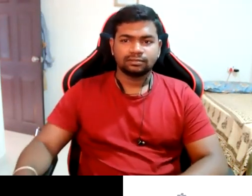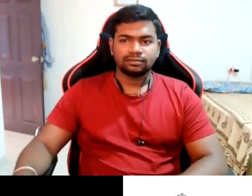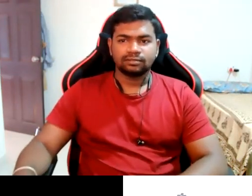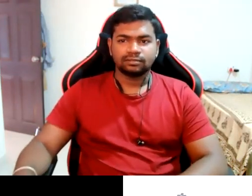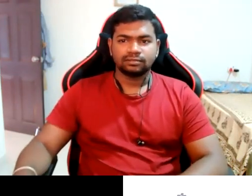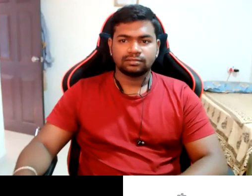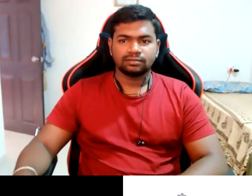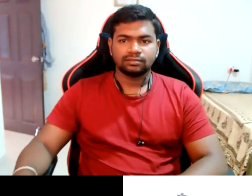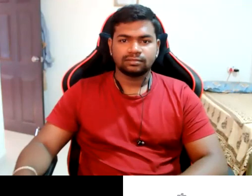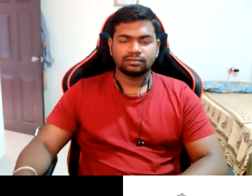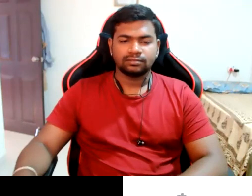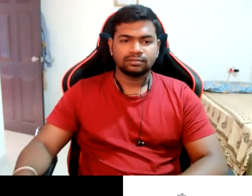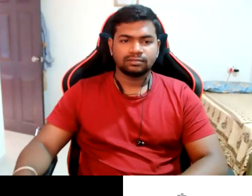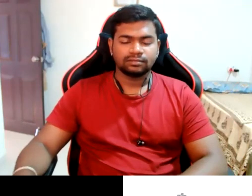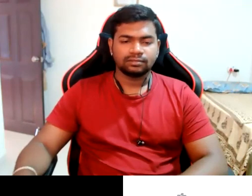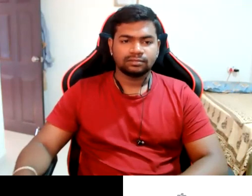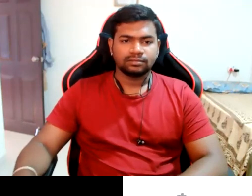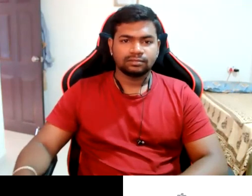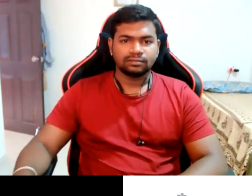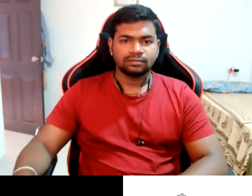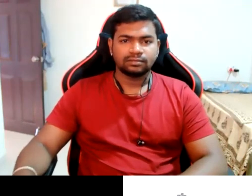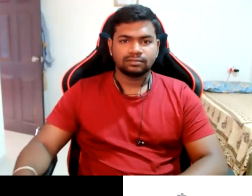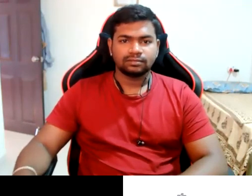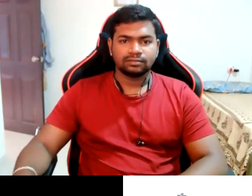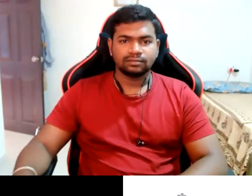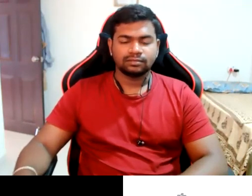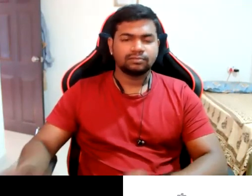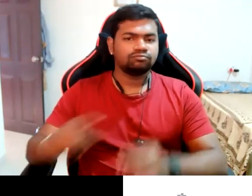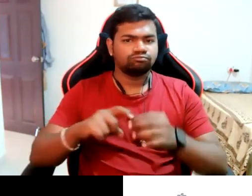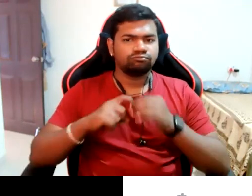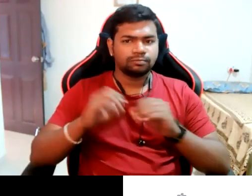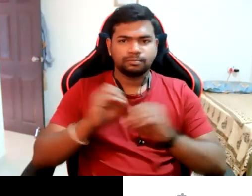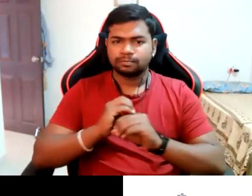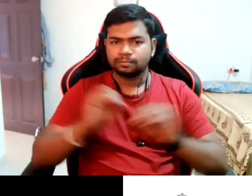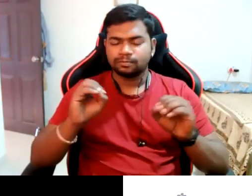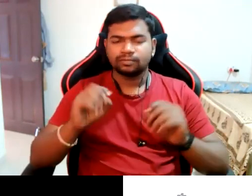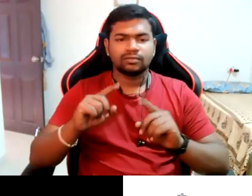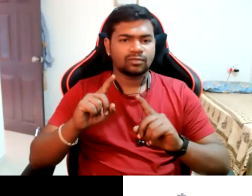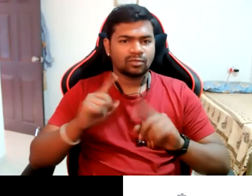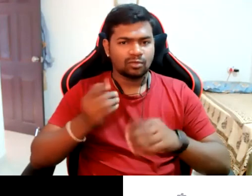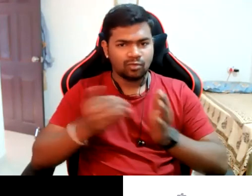OK, I think it seems no questions. So once again Sandeep. Thank you so much for taking